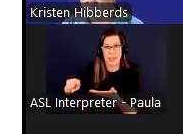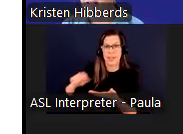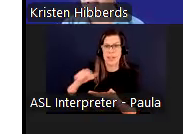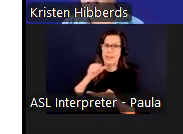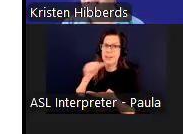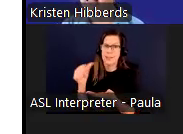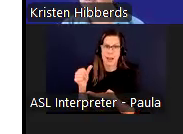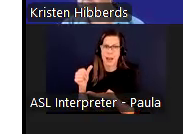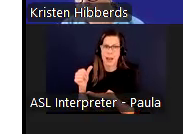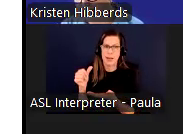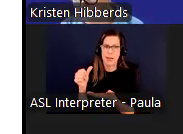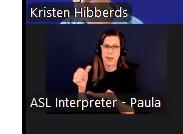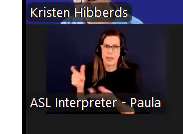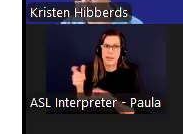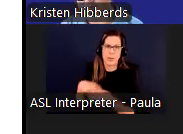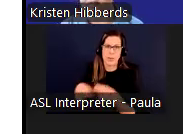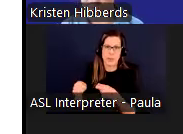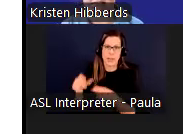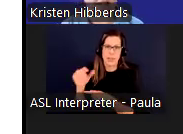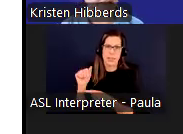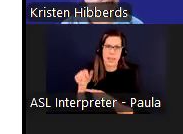place of an APS abuse investigation.